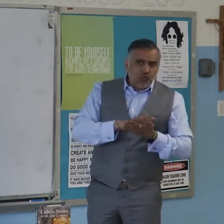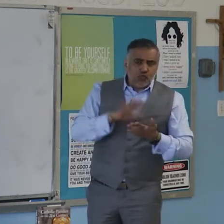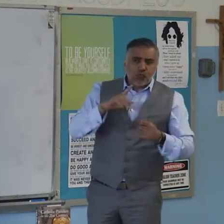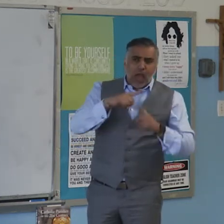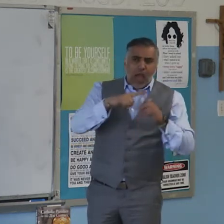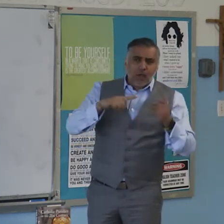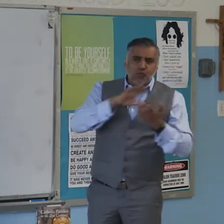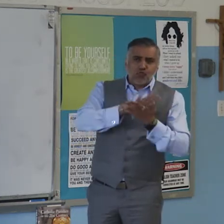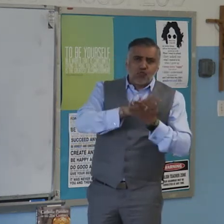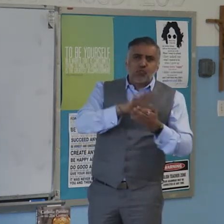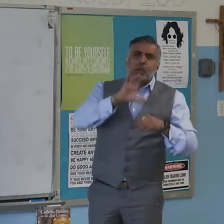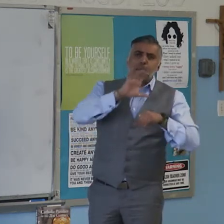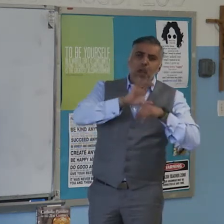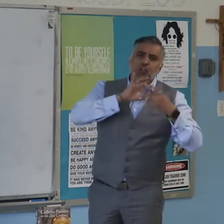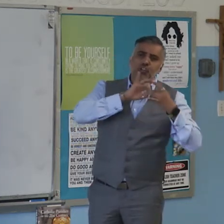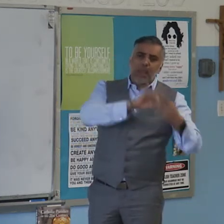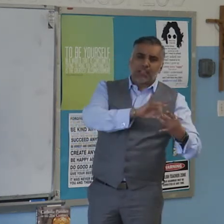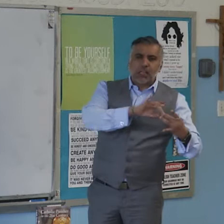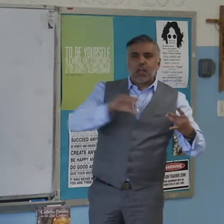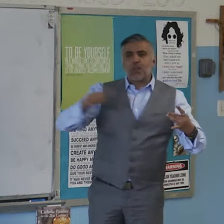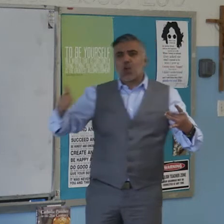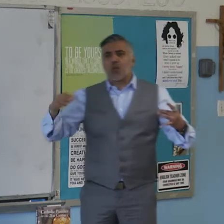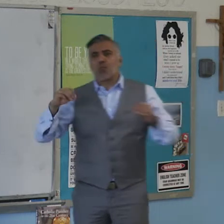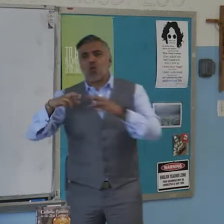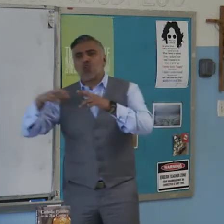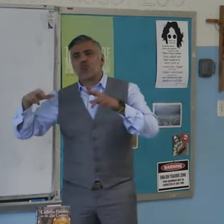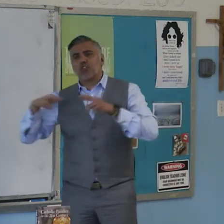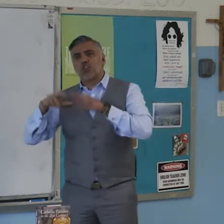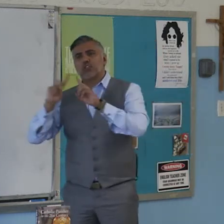schools might be parish-based, the other half are more regional or diocesan based, so